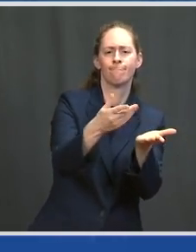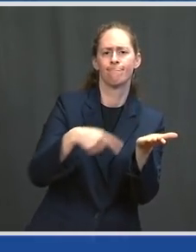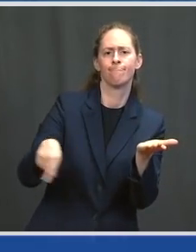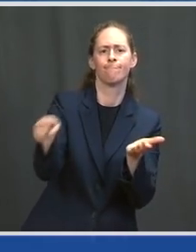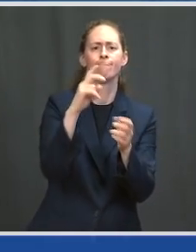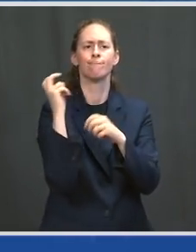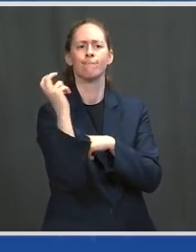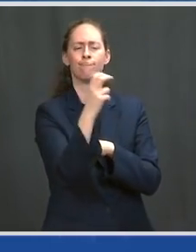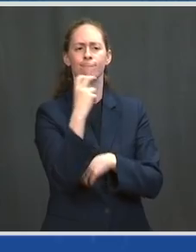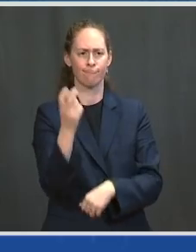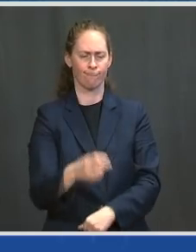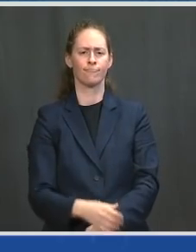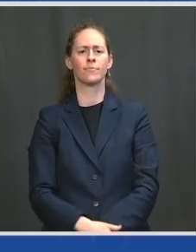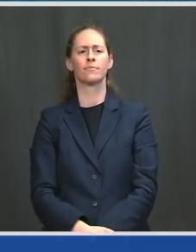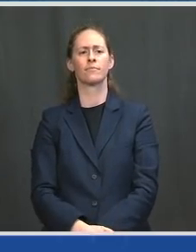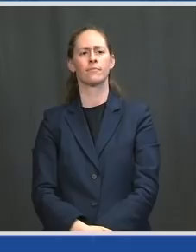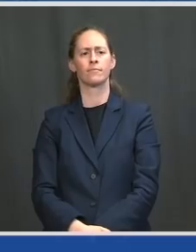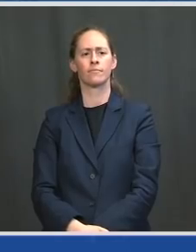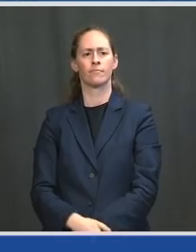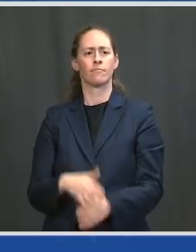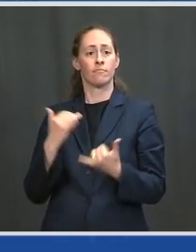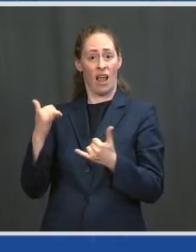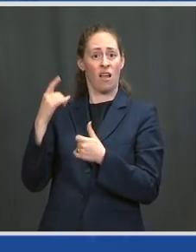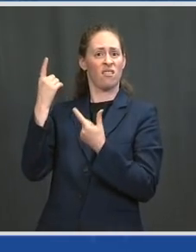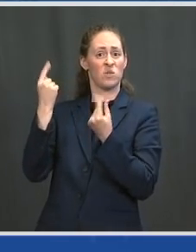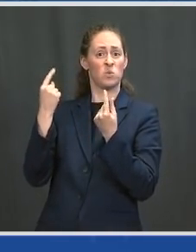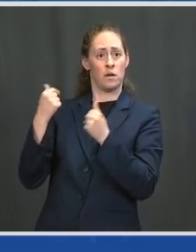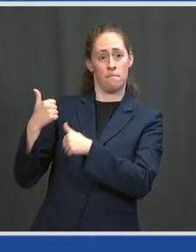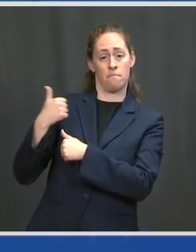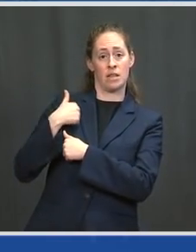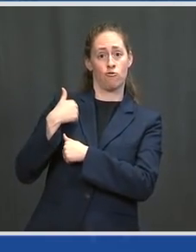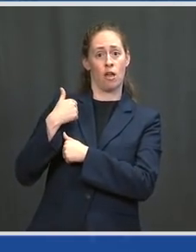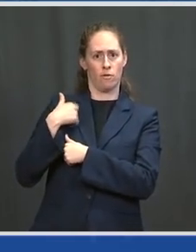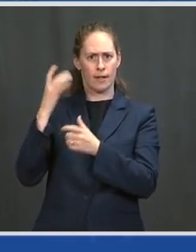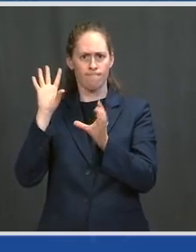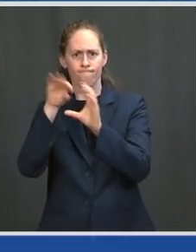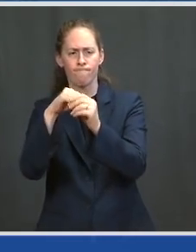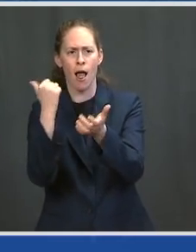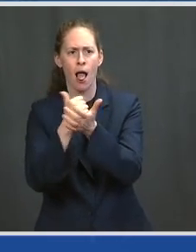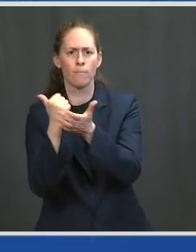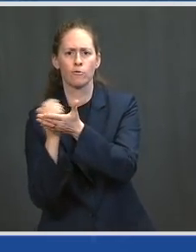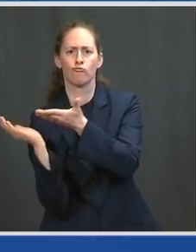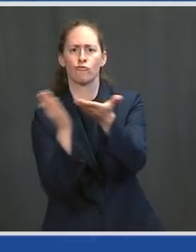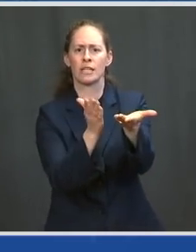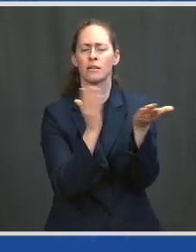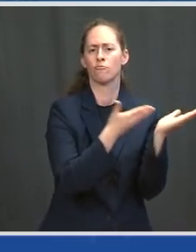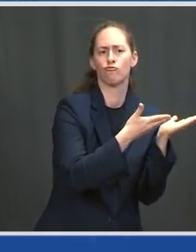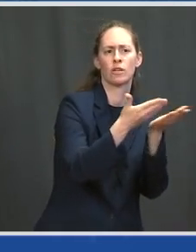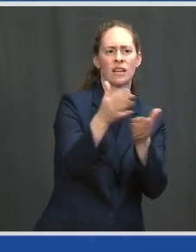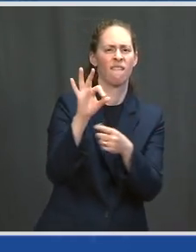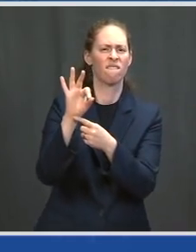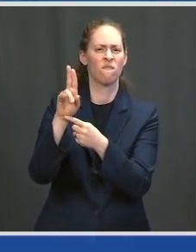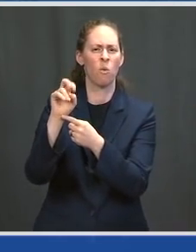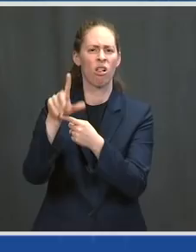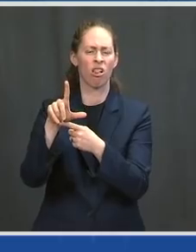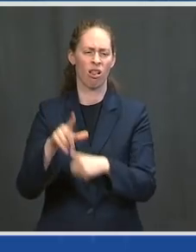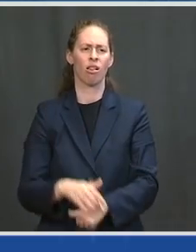where -- places where it's badly needed. And I'd also point out that I think what this shows is that --